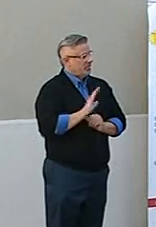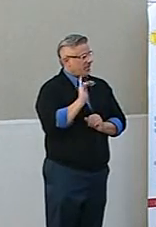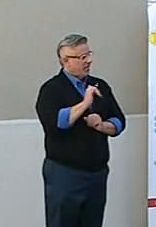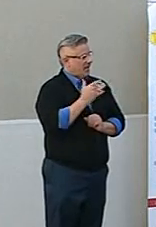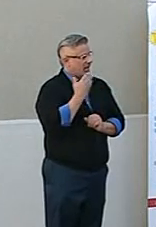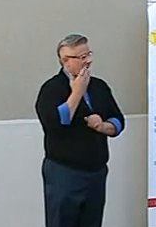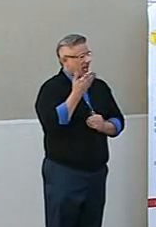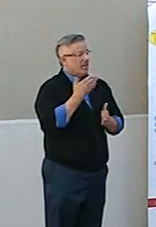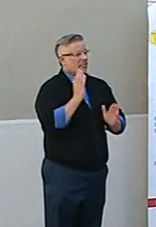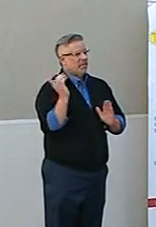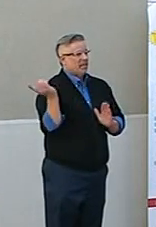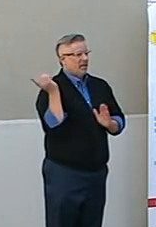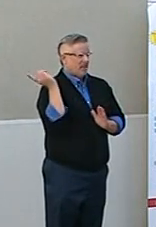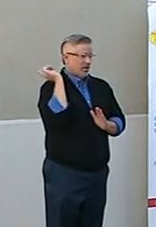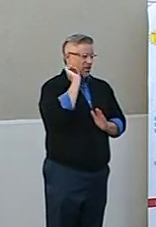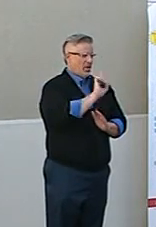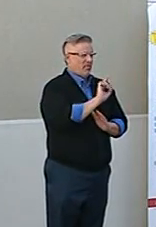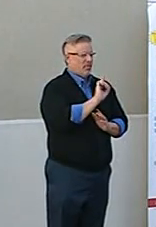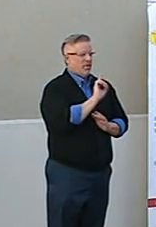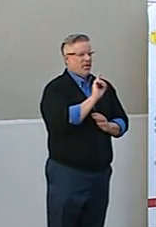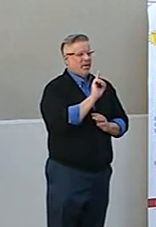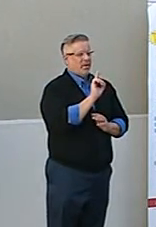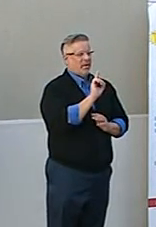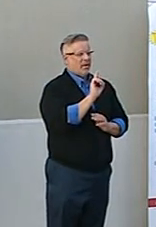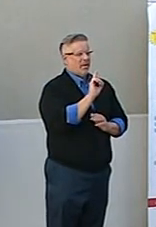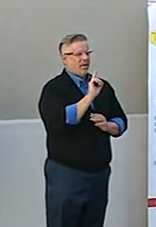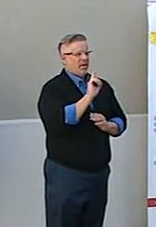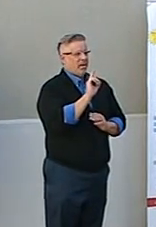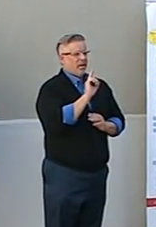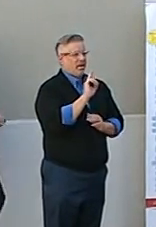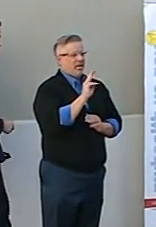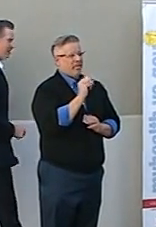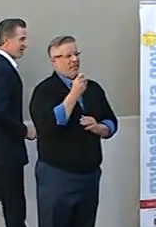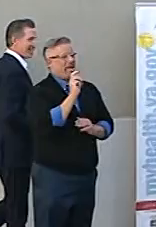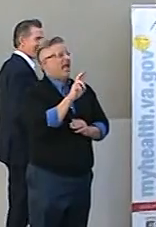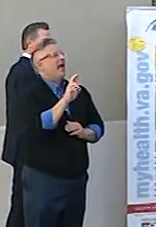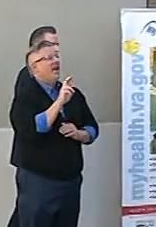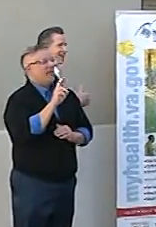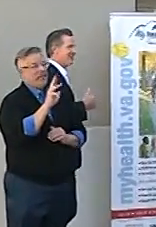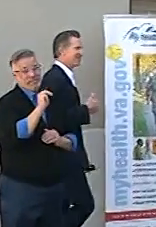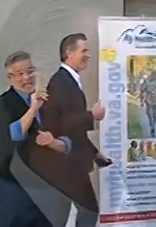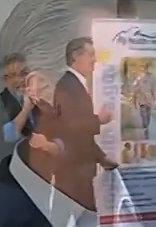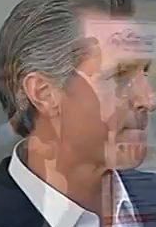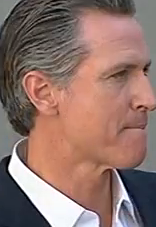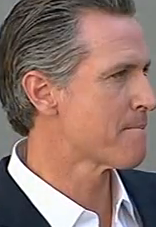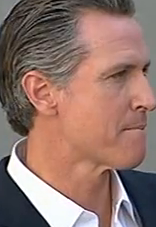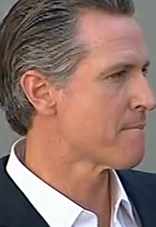spending Halloween at home with his kids. His kids want him to be there, but I asked him about Maybe if there could have been a little more clarity. Take a listen